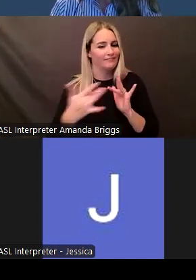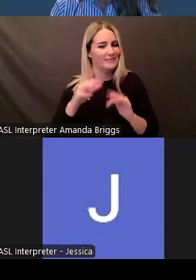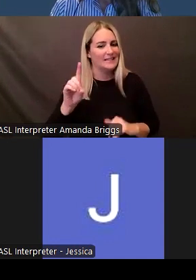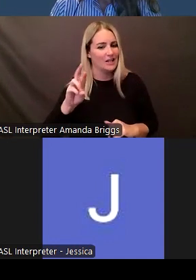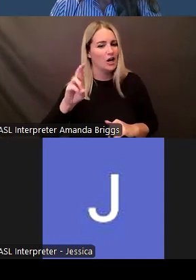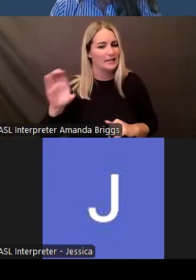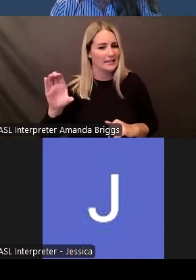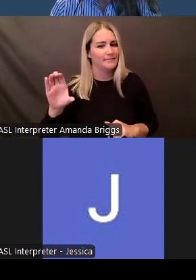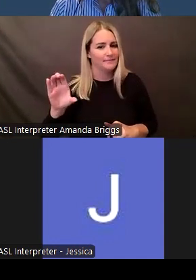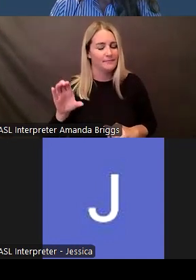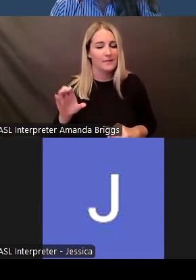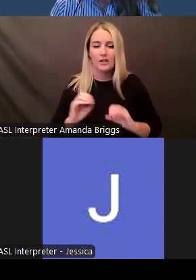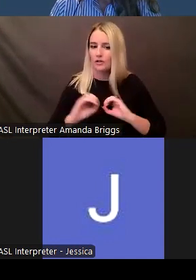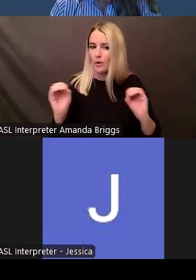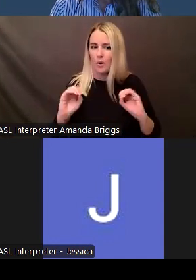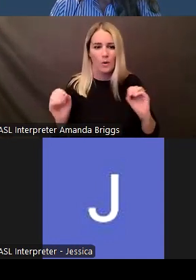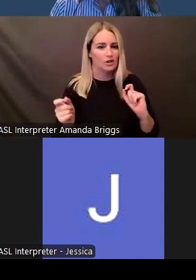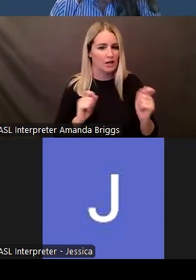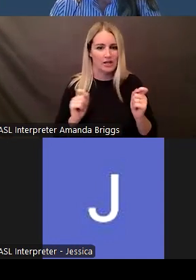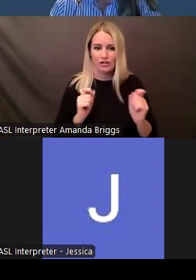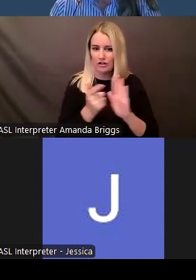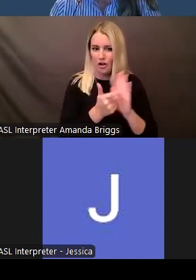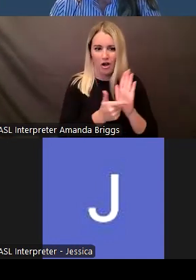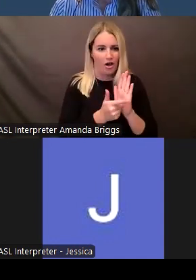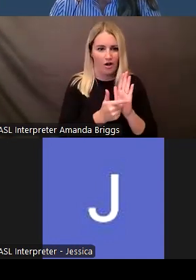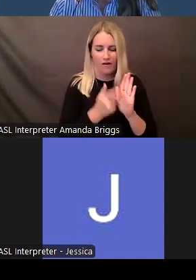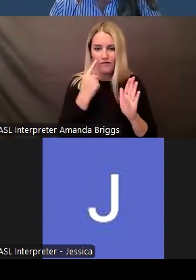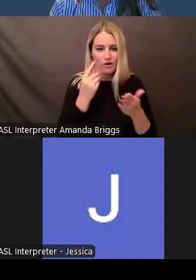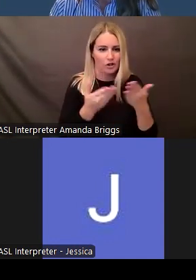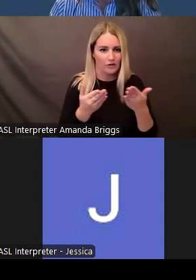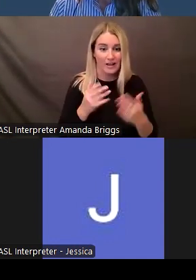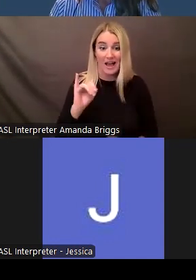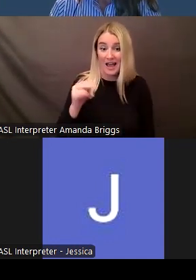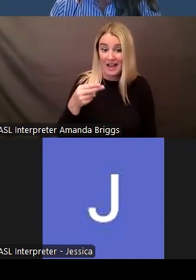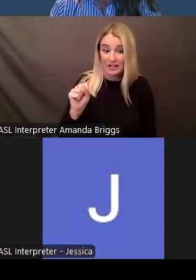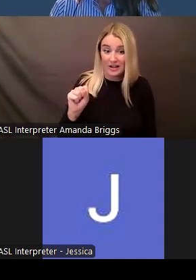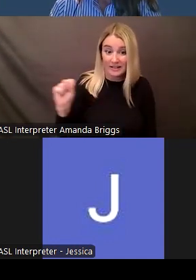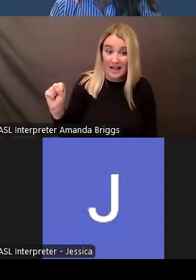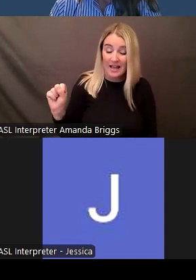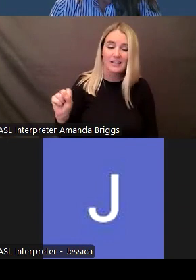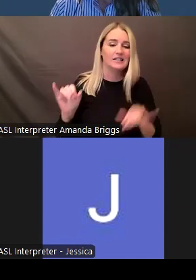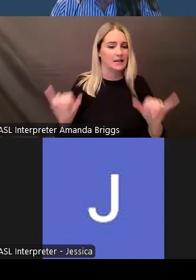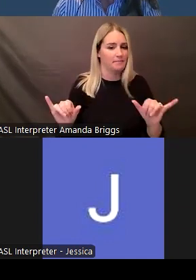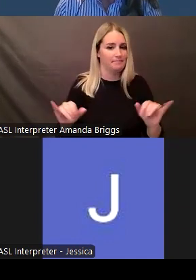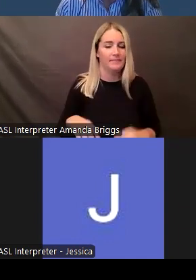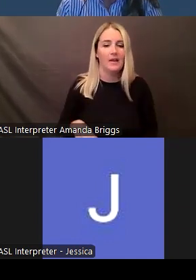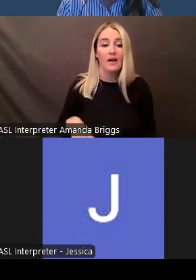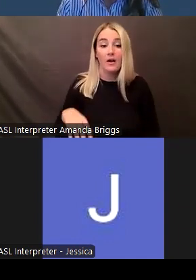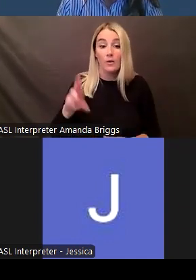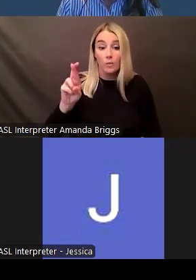There have not been changes in the law, so services like IHSS, Regional Center services